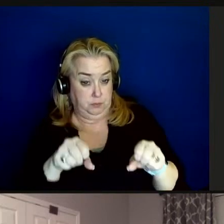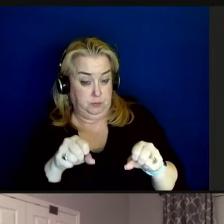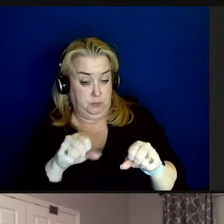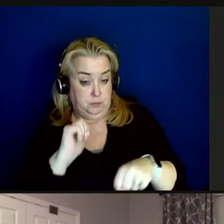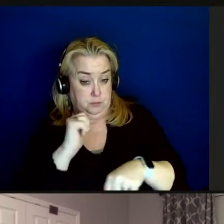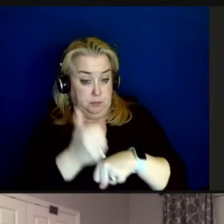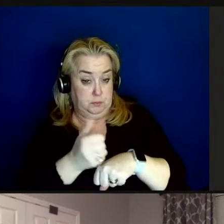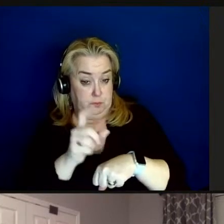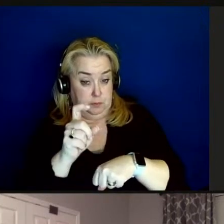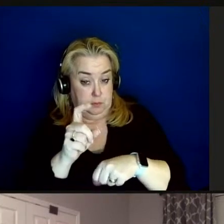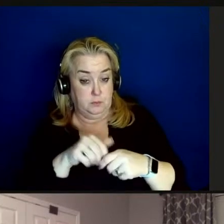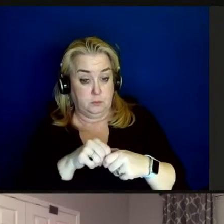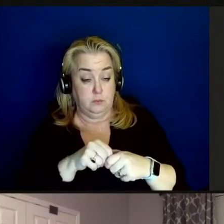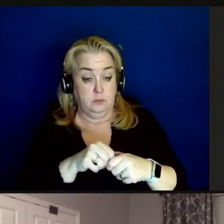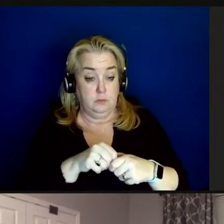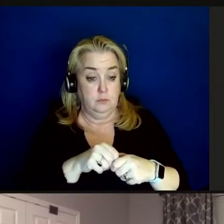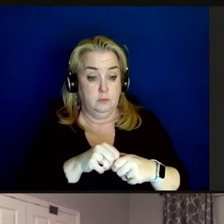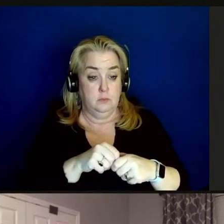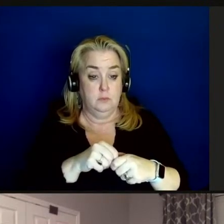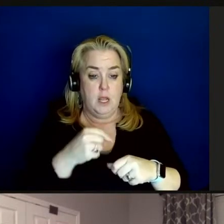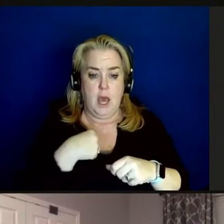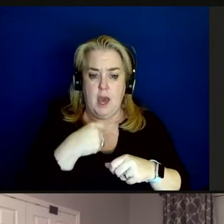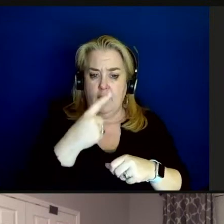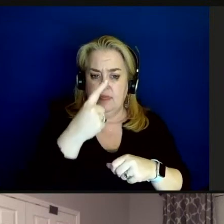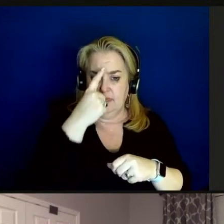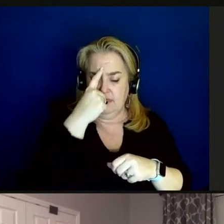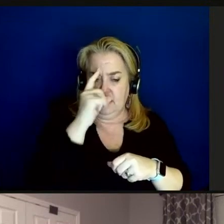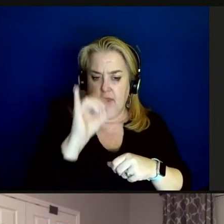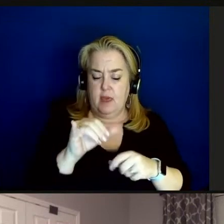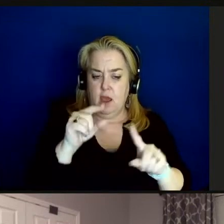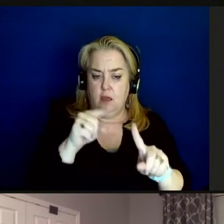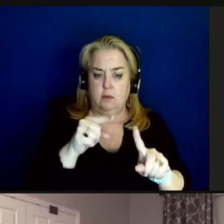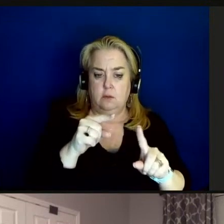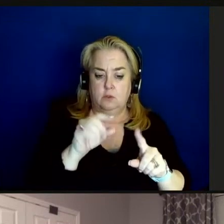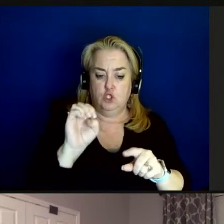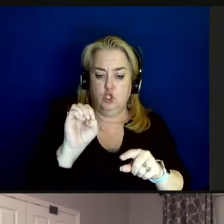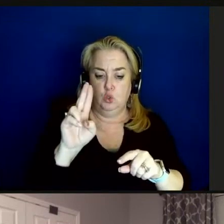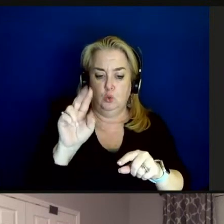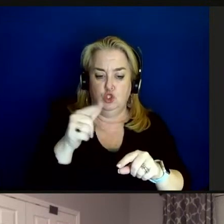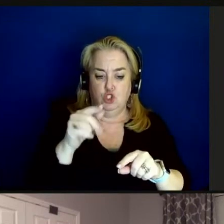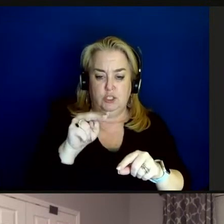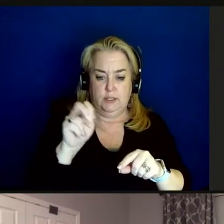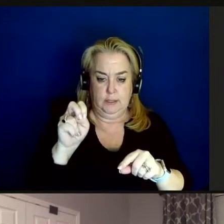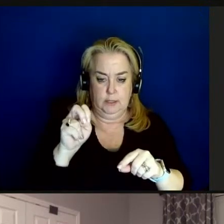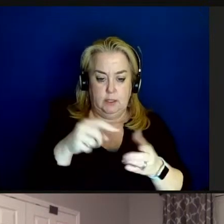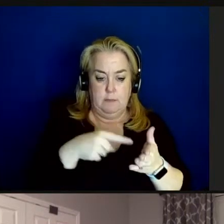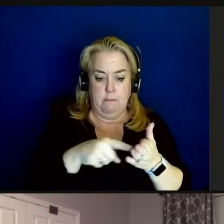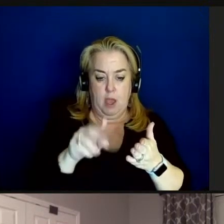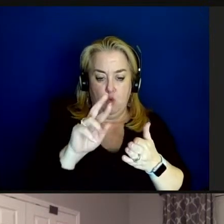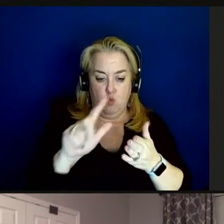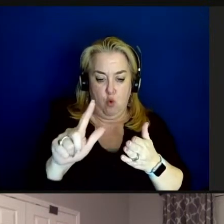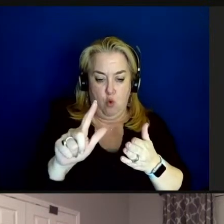ACTS WOULD GO TO IS THAT'S